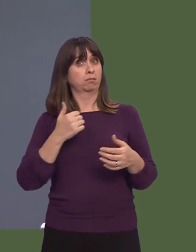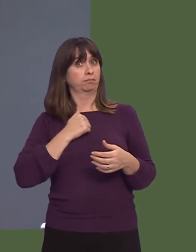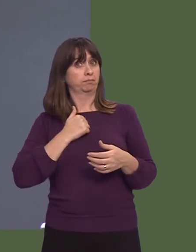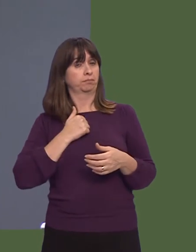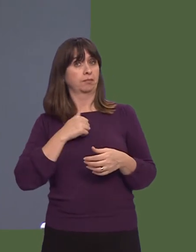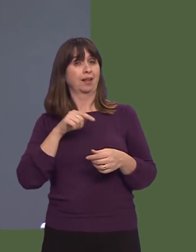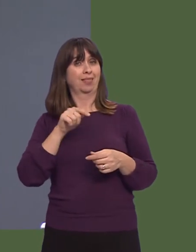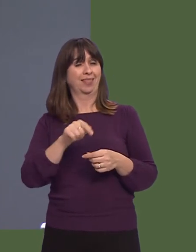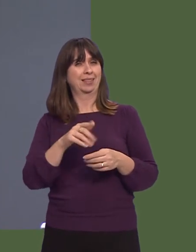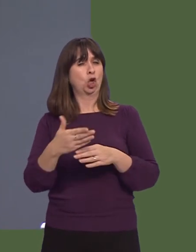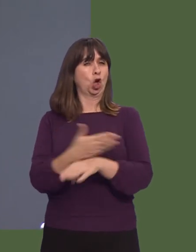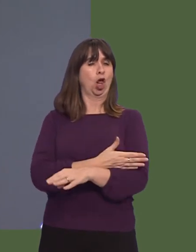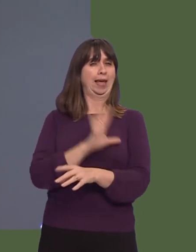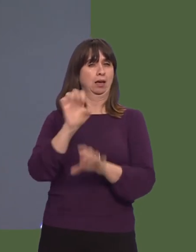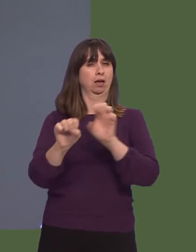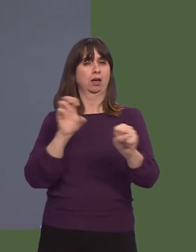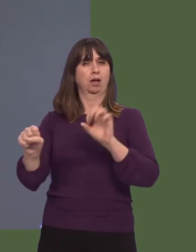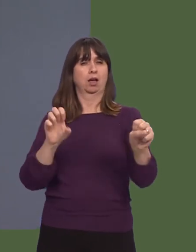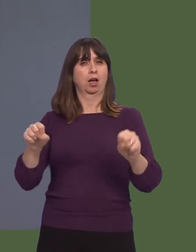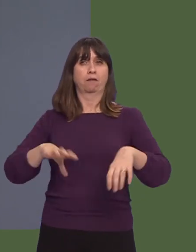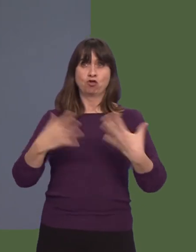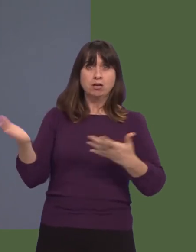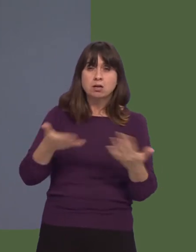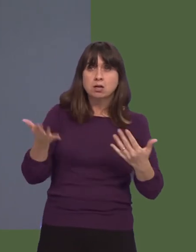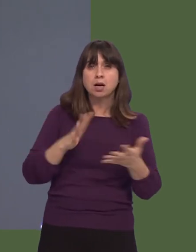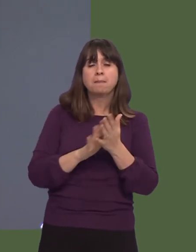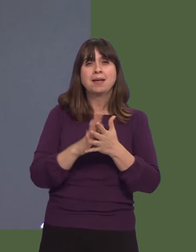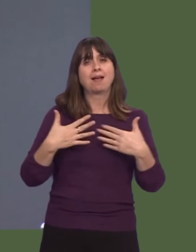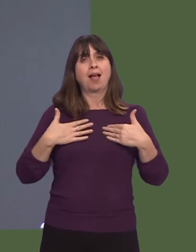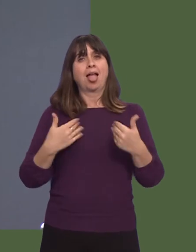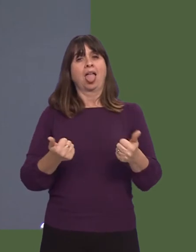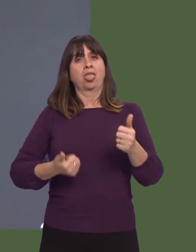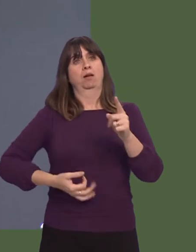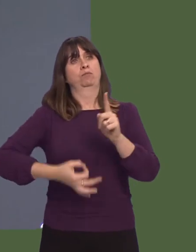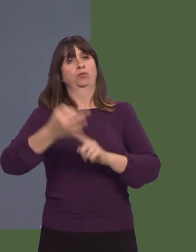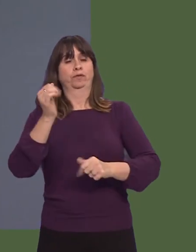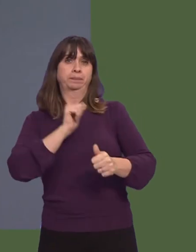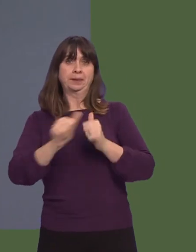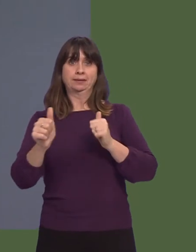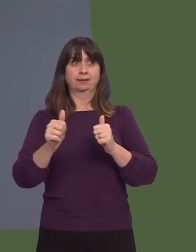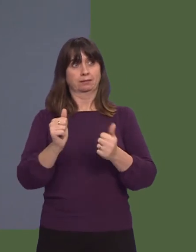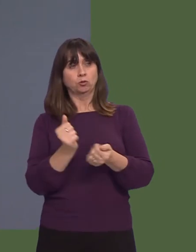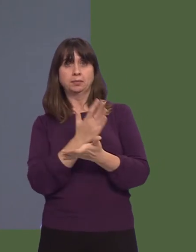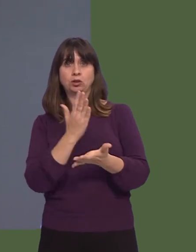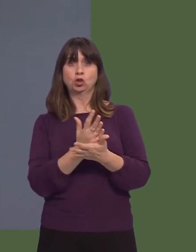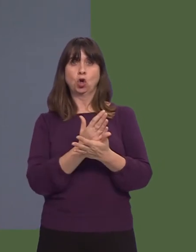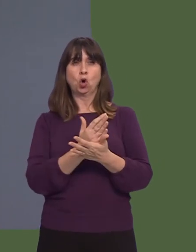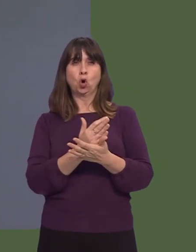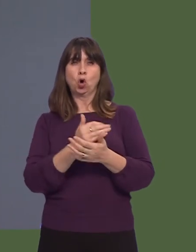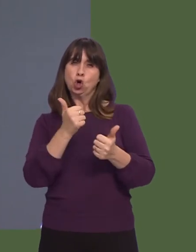of early prevention work is vital to reforming our health and wider public services, as well as ensuring the most effective use of public funds?